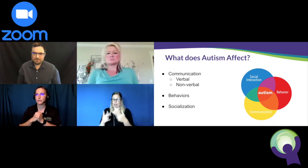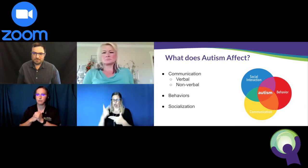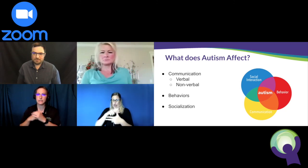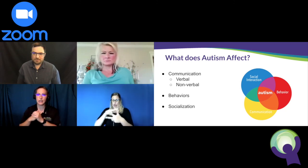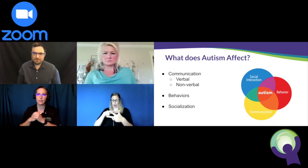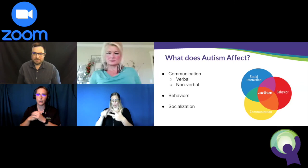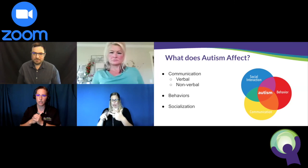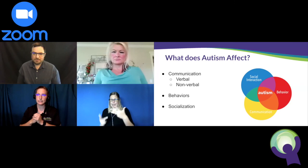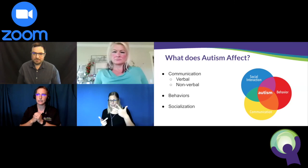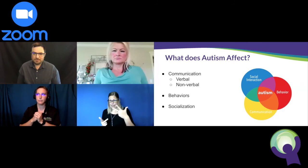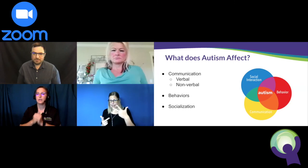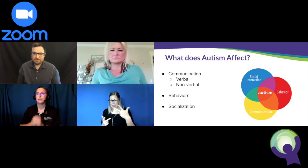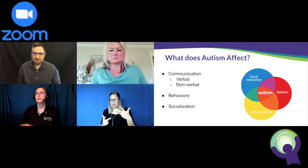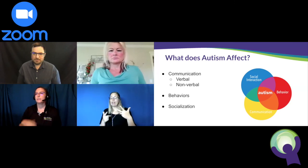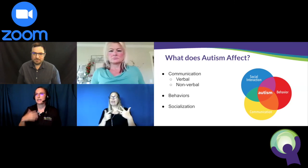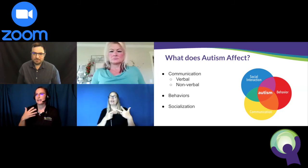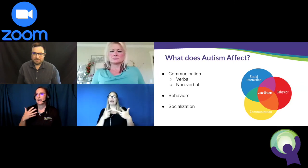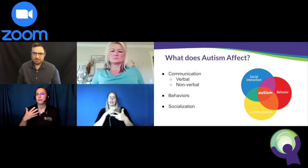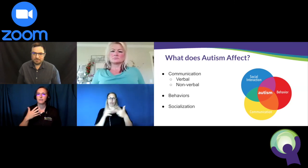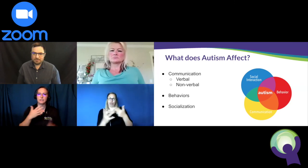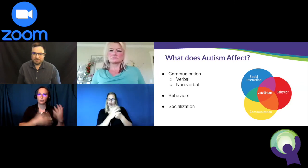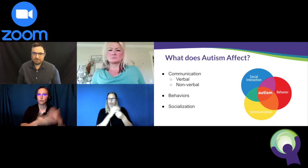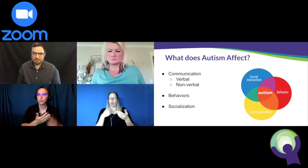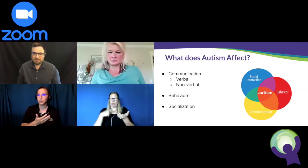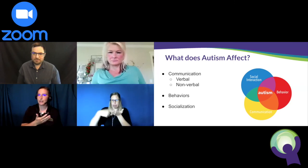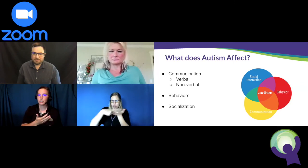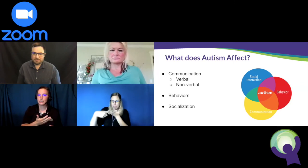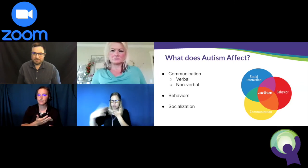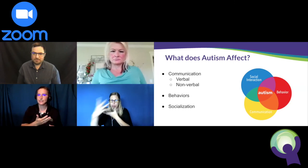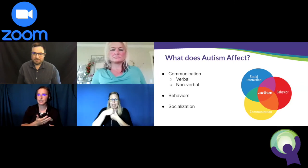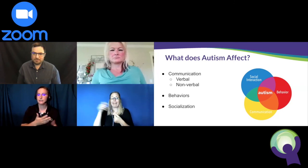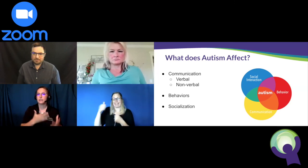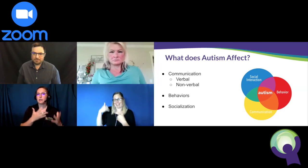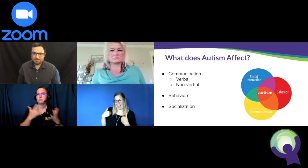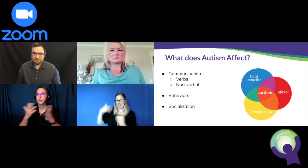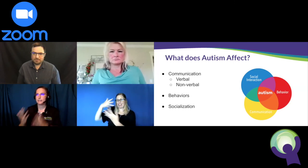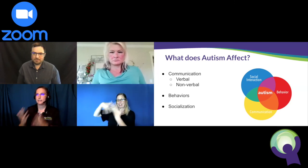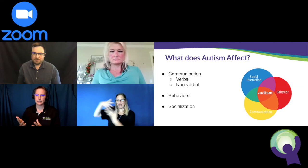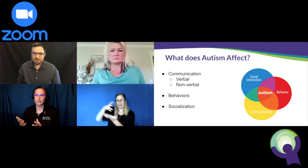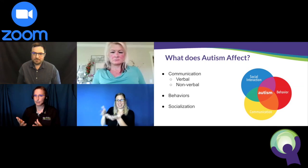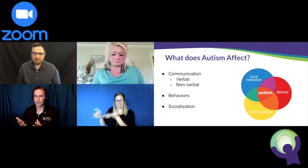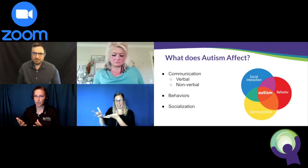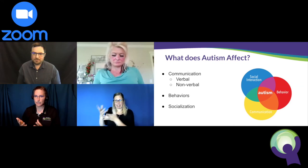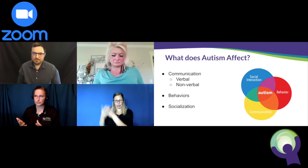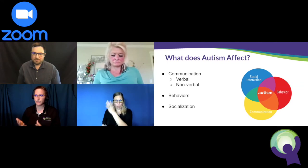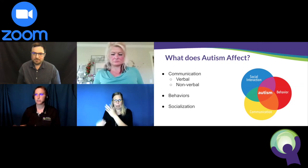we talk about autism. They can have a social interaction deficit but not be on the autism spectrum. They